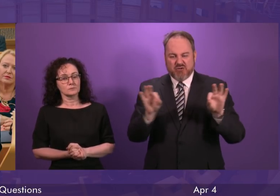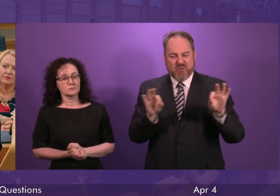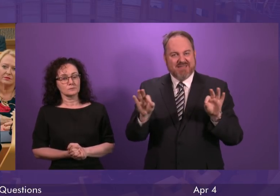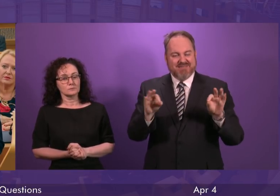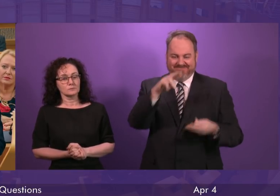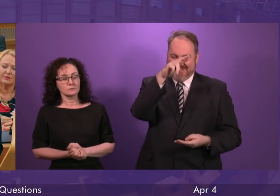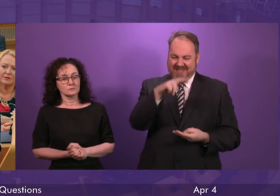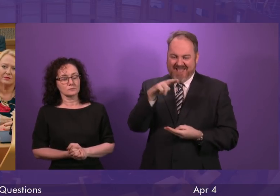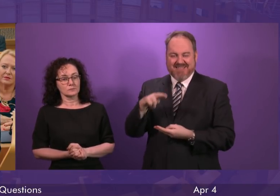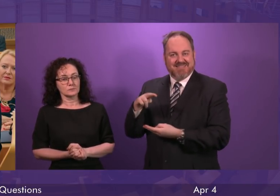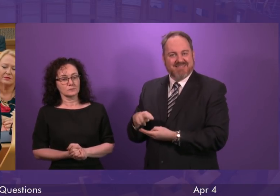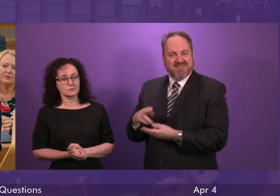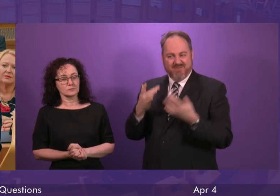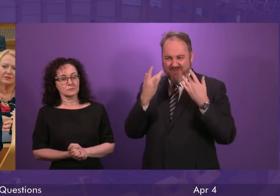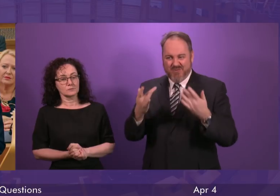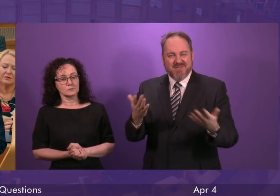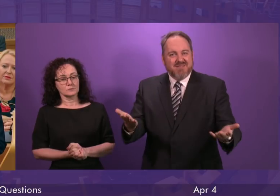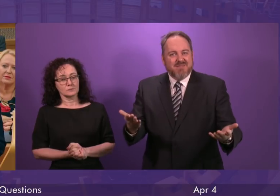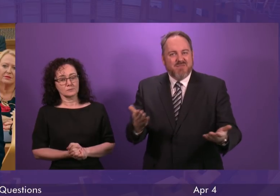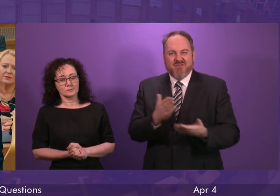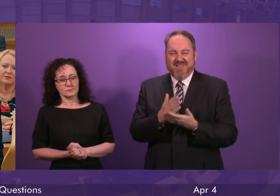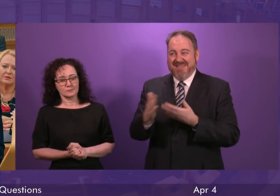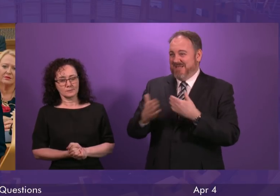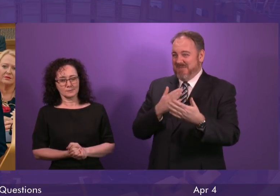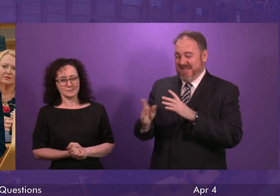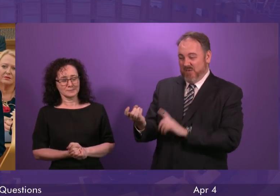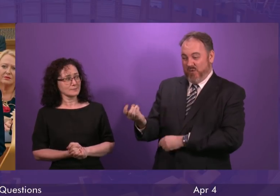or by a great deal. No matter what spin the First Minister puts on it, teacher numbers